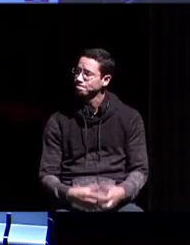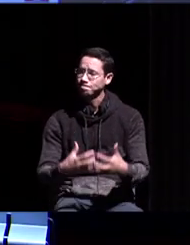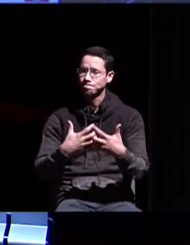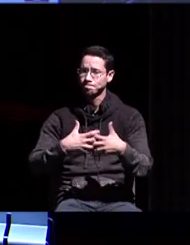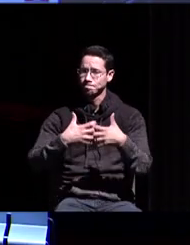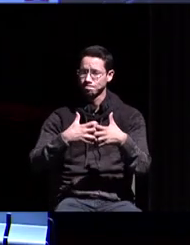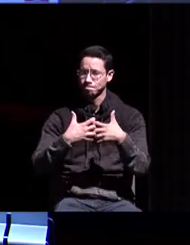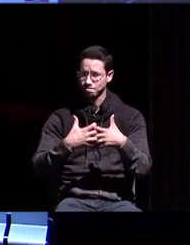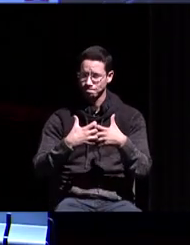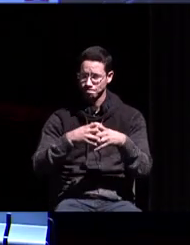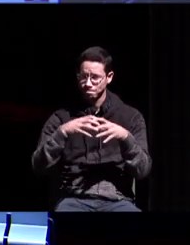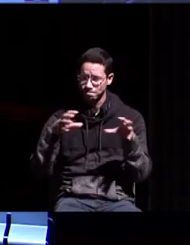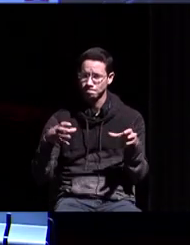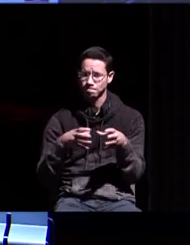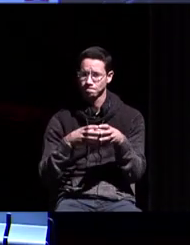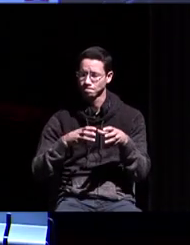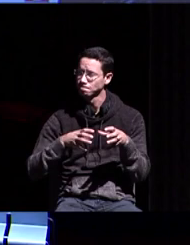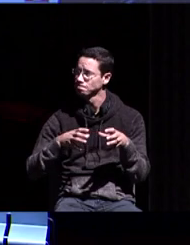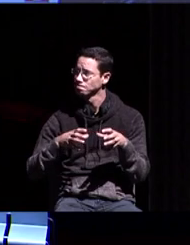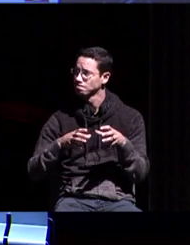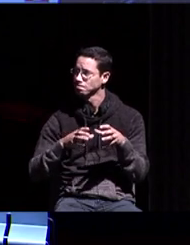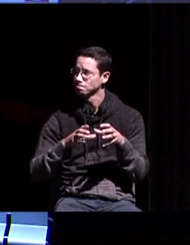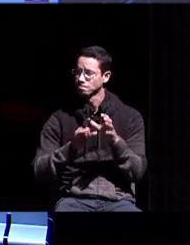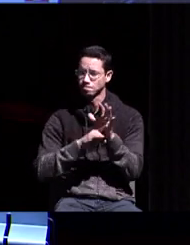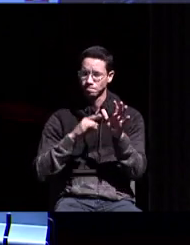the workers’ unions’ structure in Brazil,